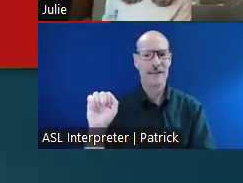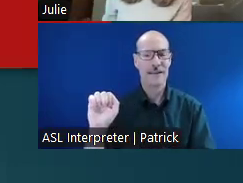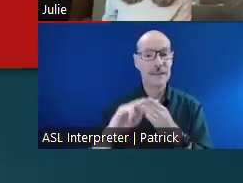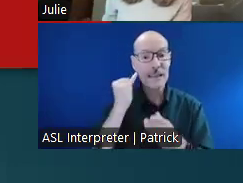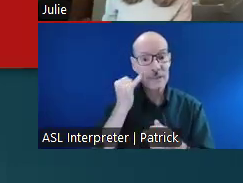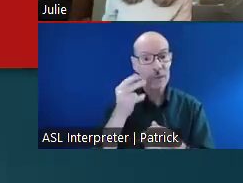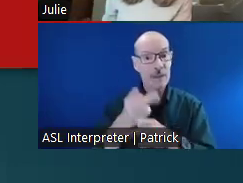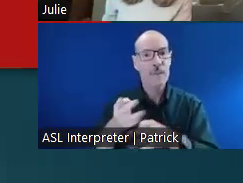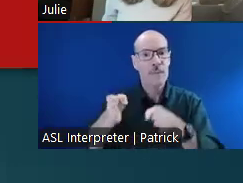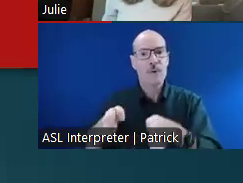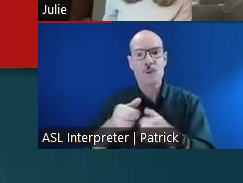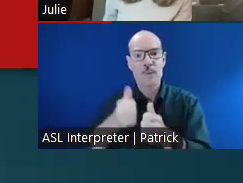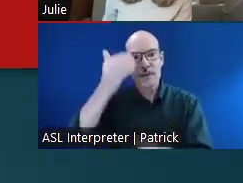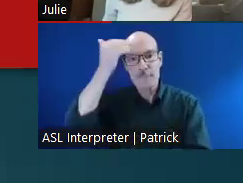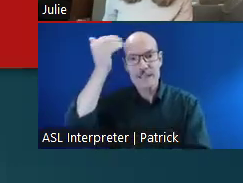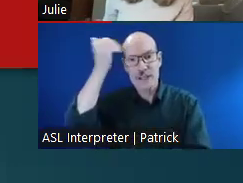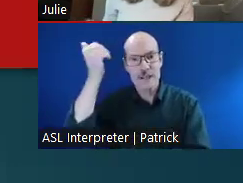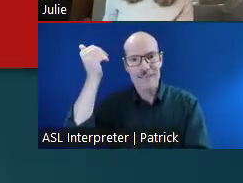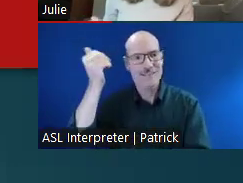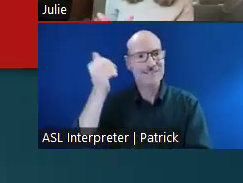And then finally, skilled nursing facilities.